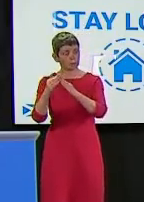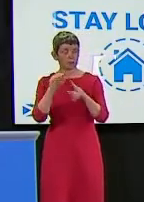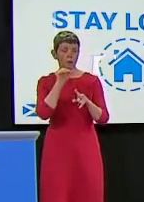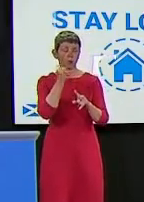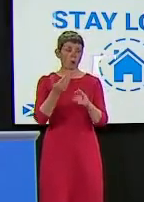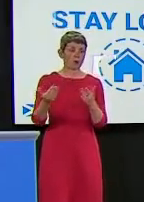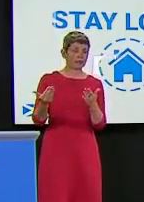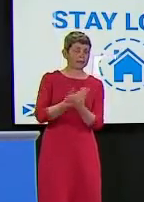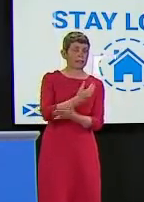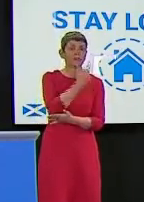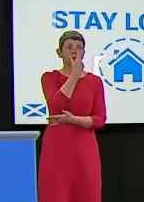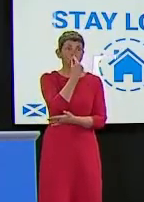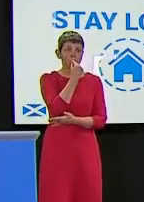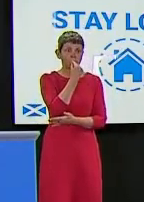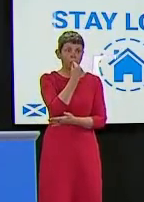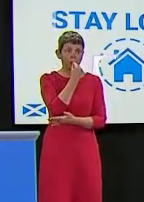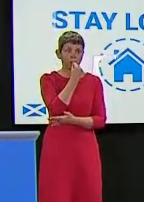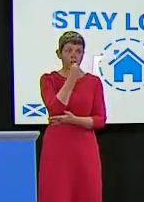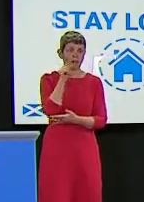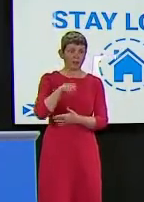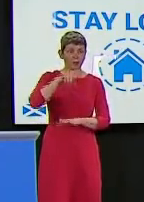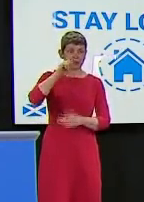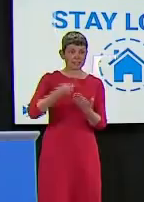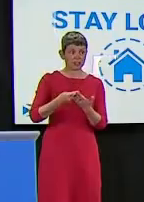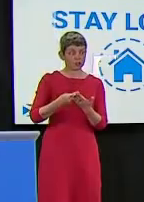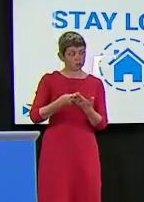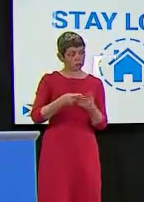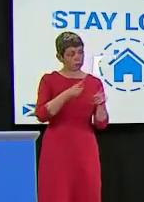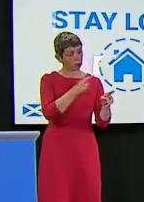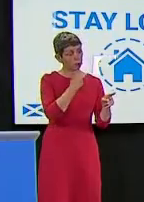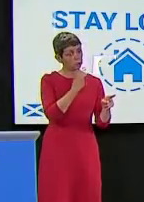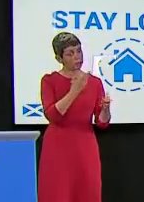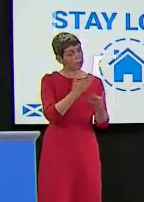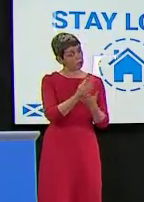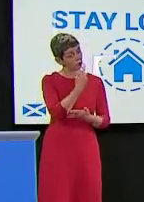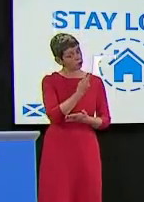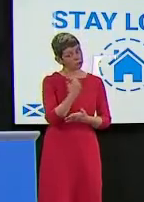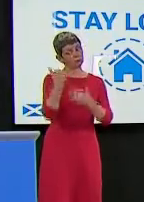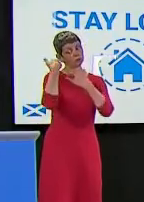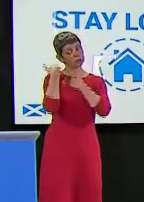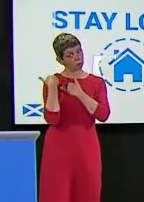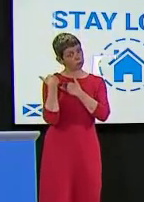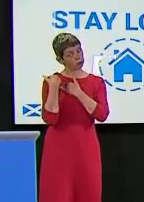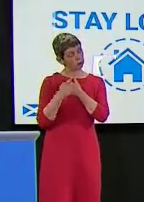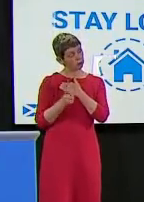you on decisions taken by your government and they accept responsibility for this and